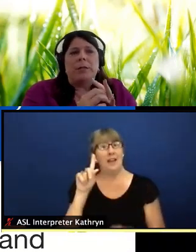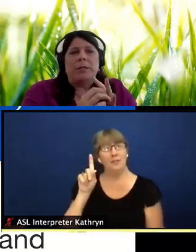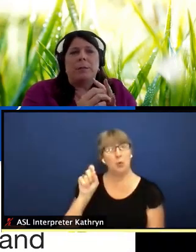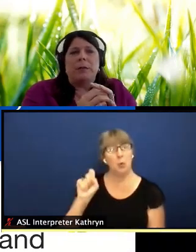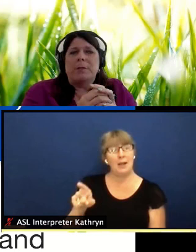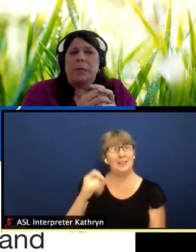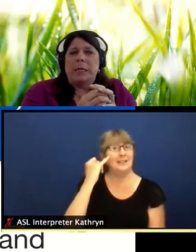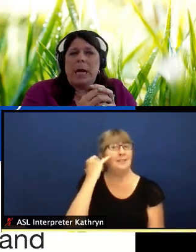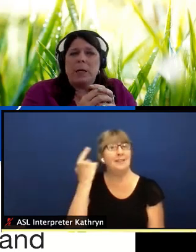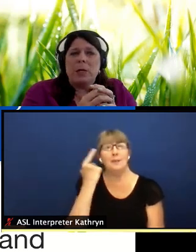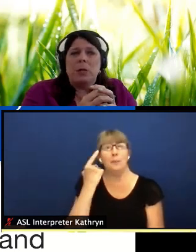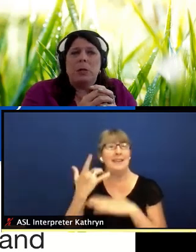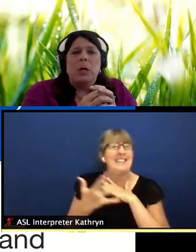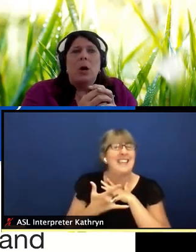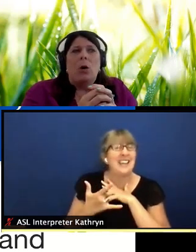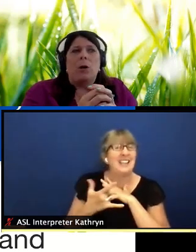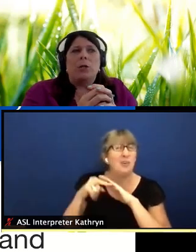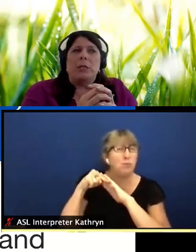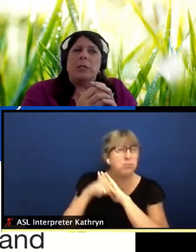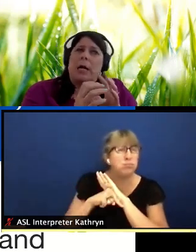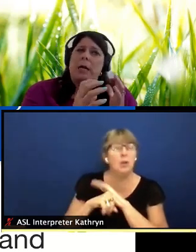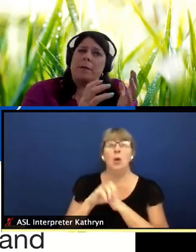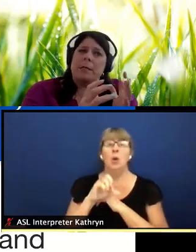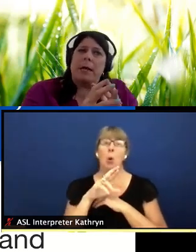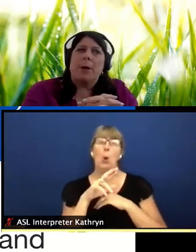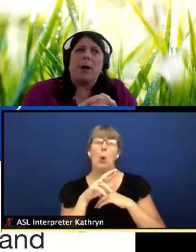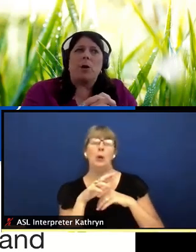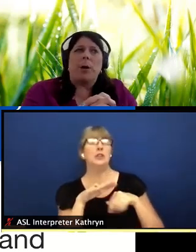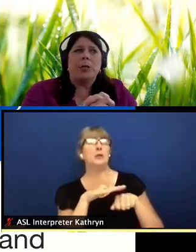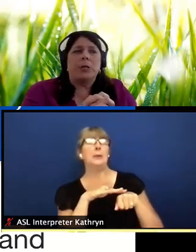it's something that's very technical, or just kind of a sidebar question.